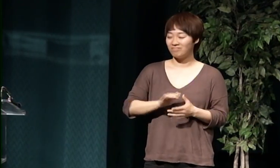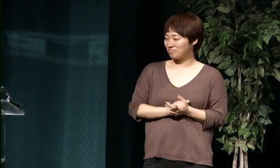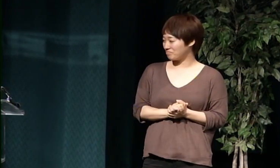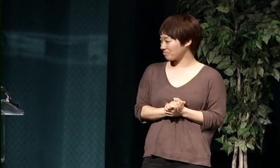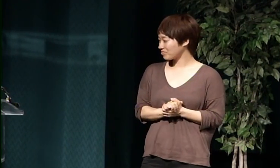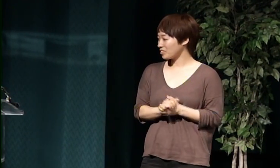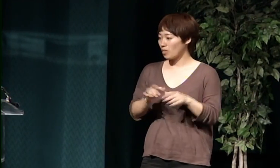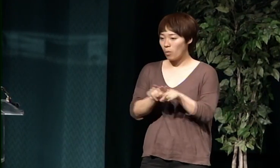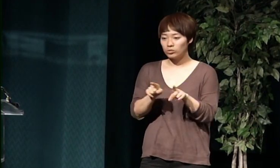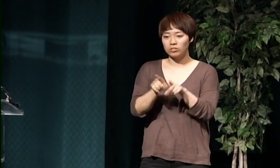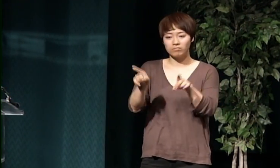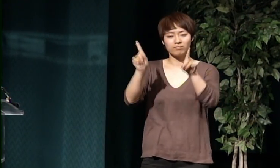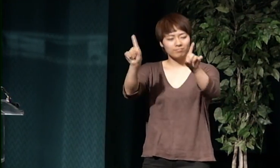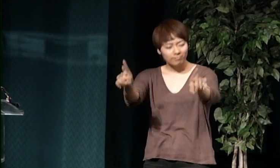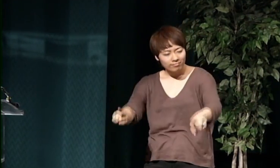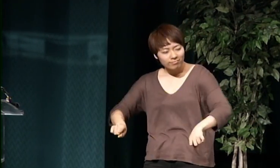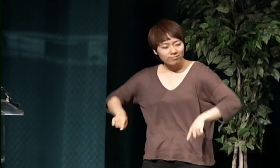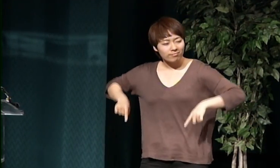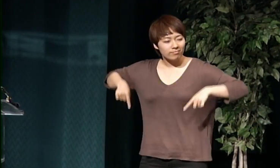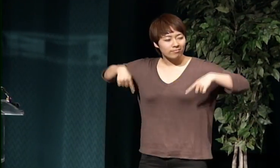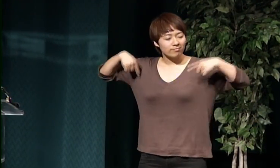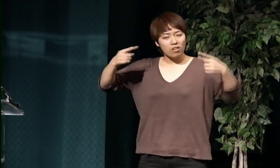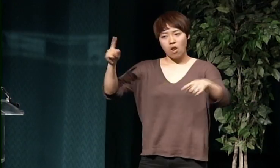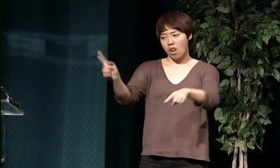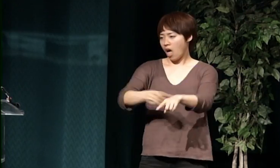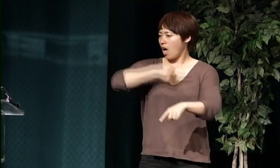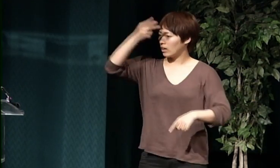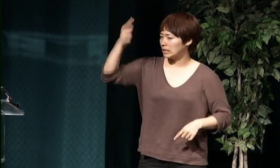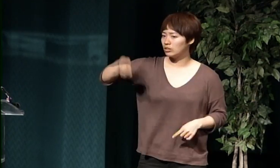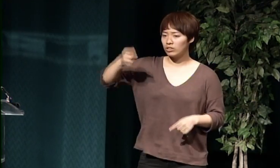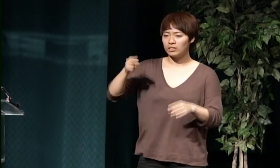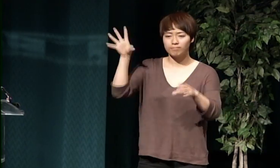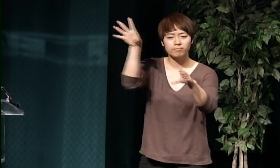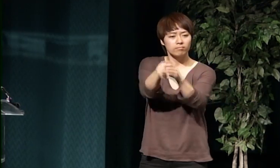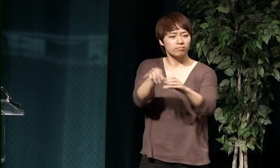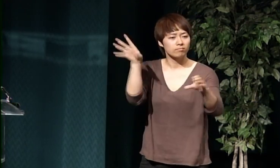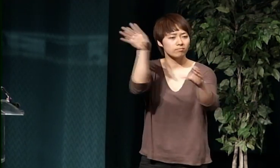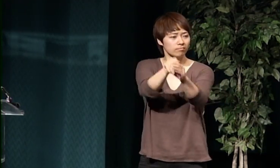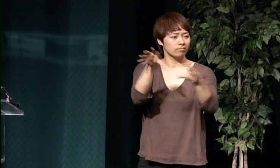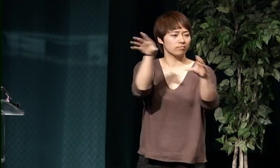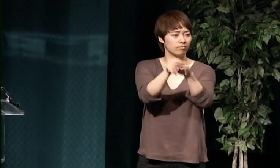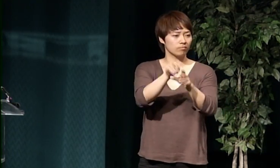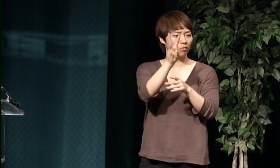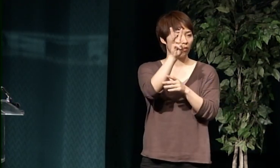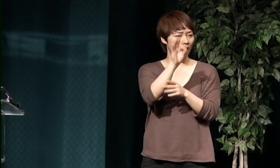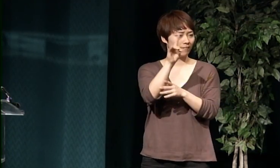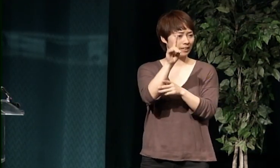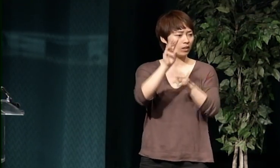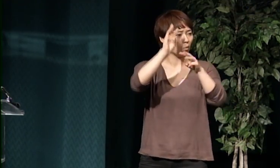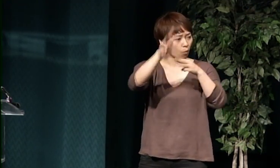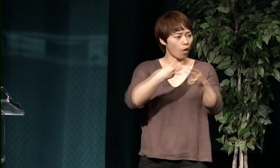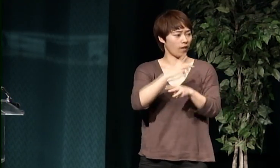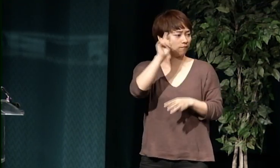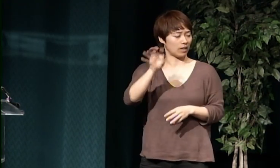He's also got a long history of association